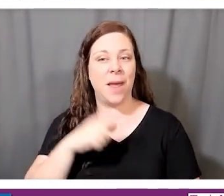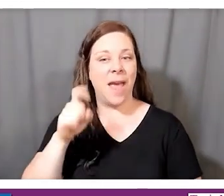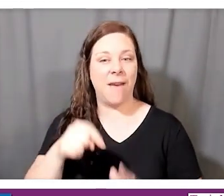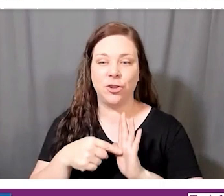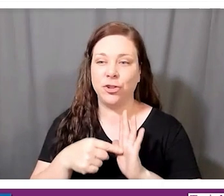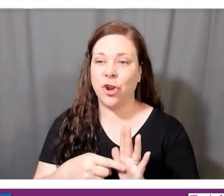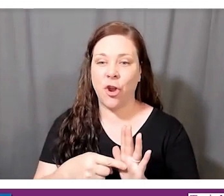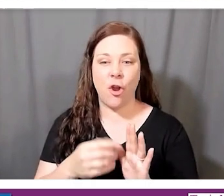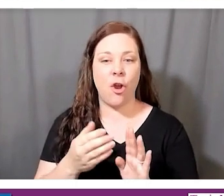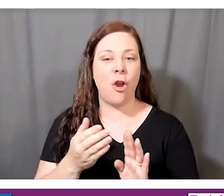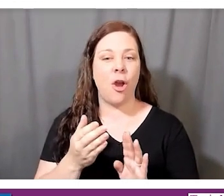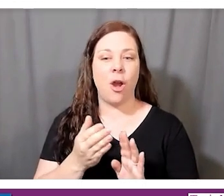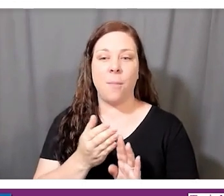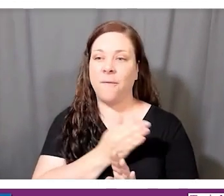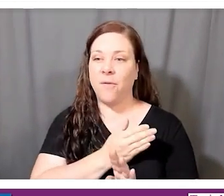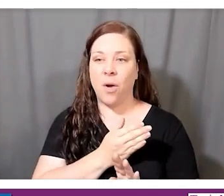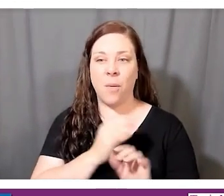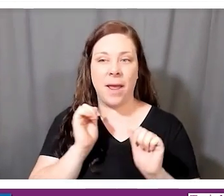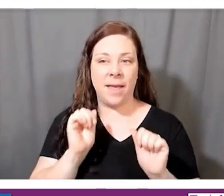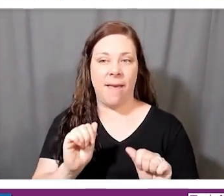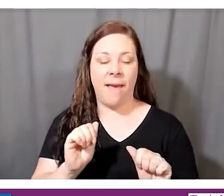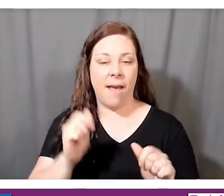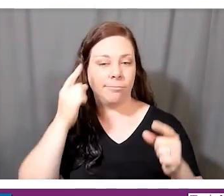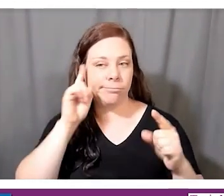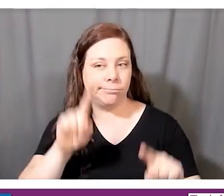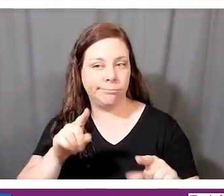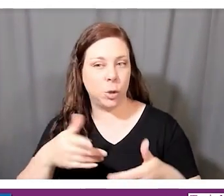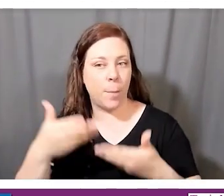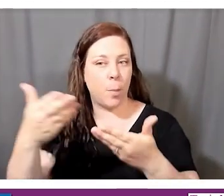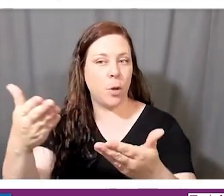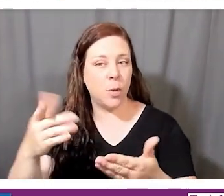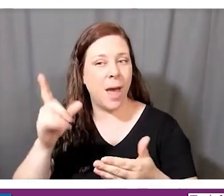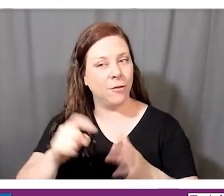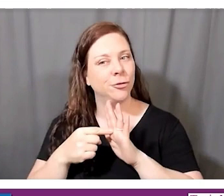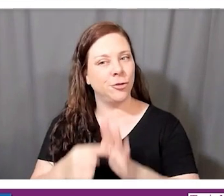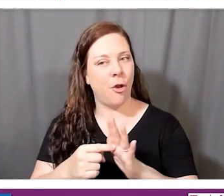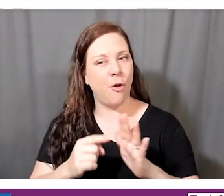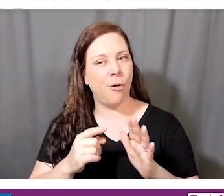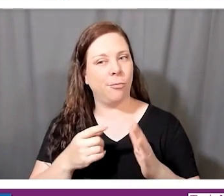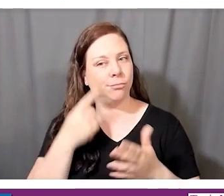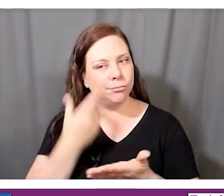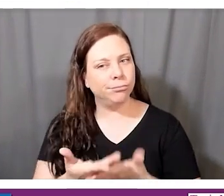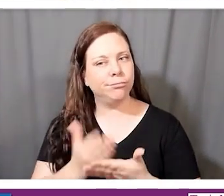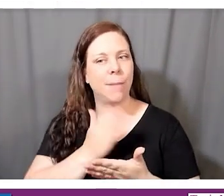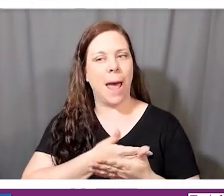on like a proposal to work with someone. We have to really share with them what our accessibility is, what our state, like what our level is now,